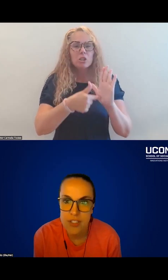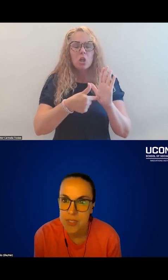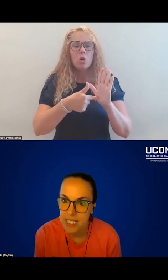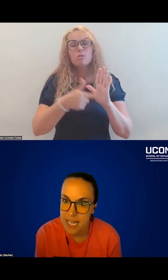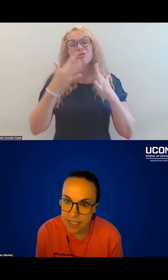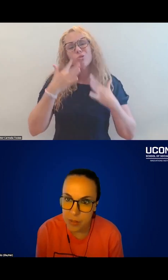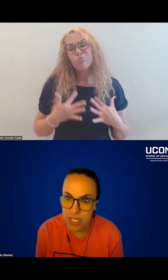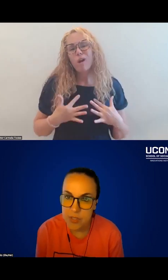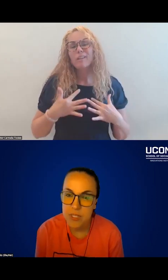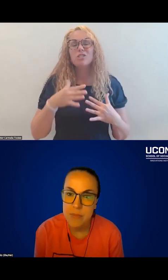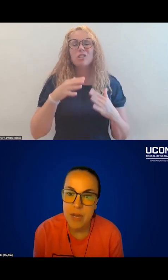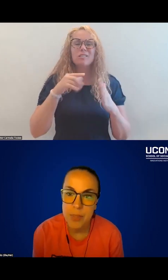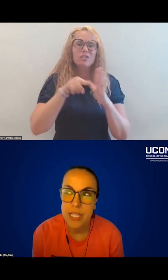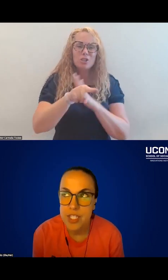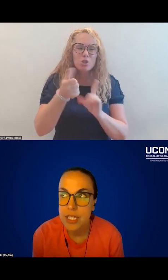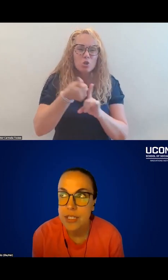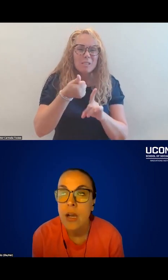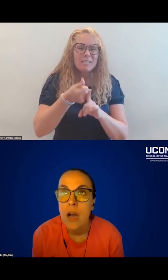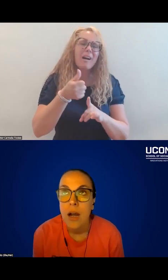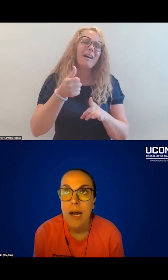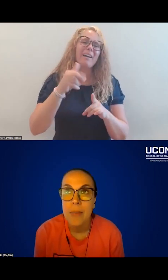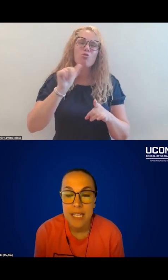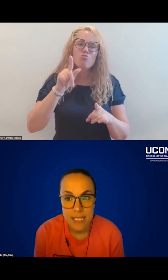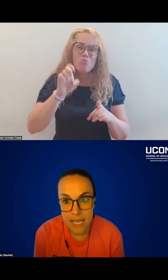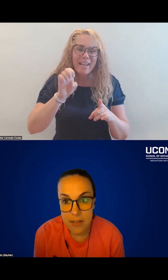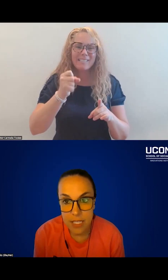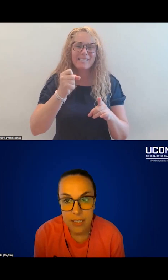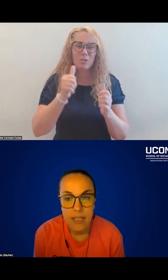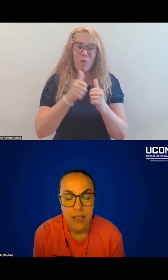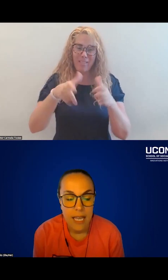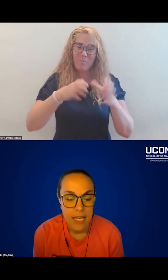SUICIDALITY RATES WITH THIS POPULATION AND IT IS HEAVY.